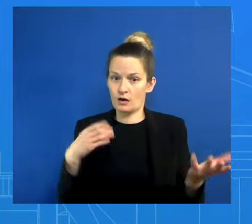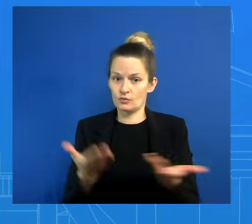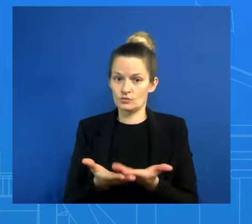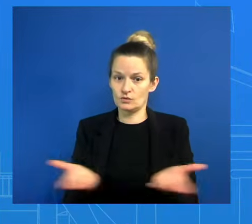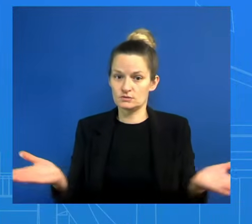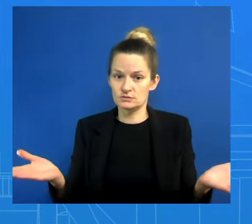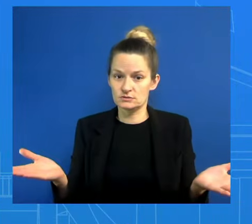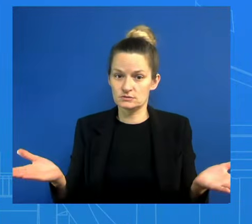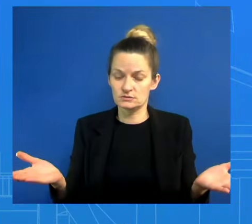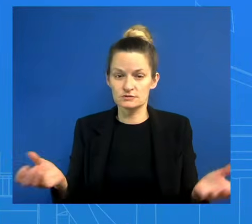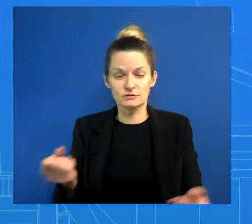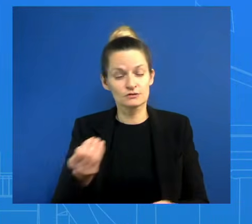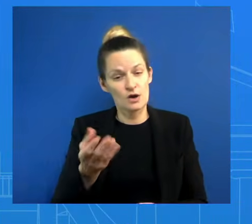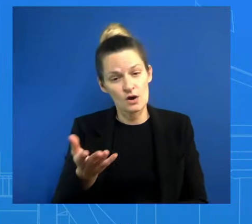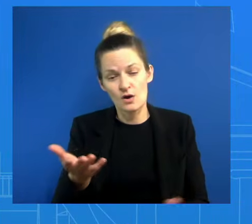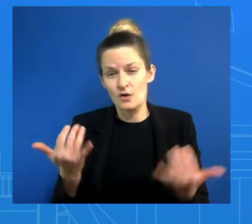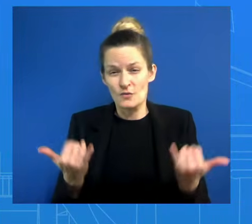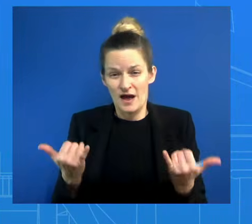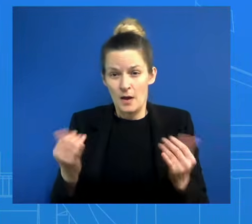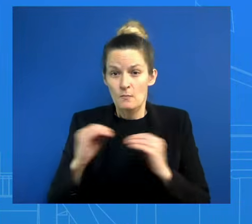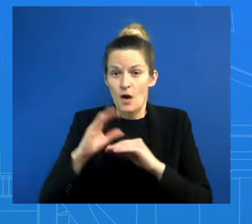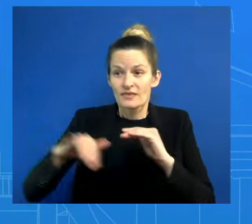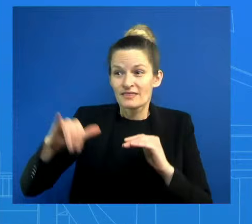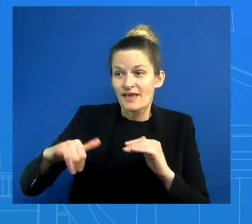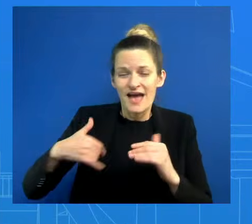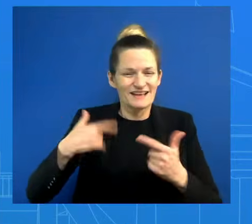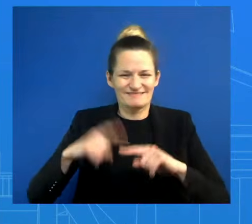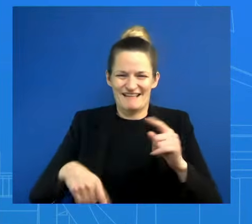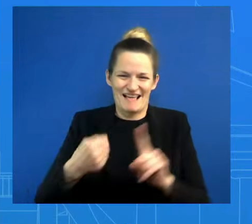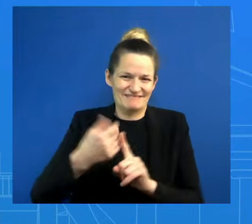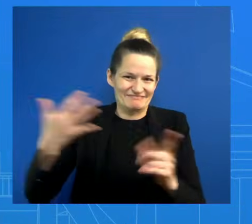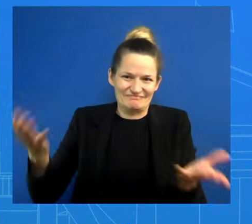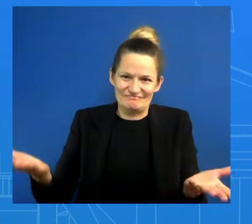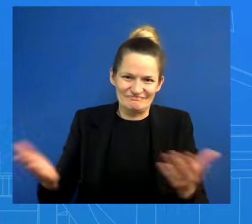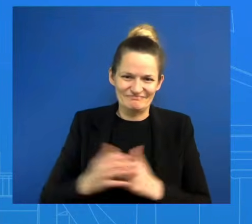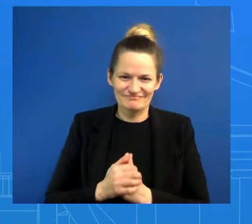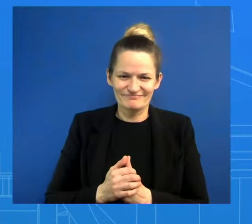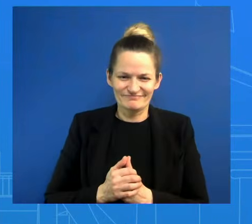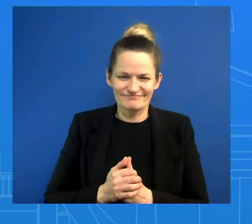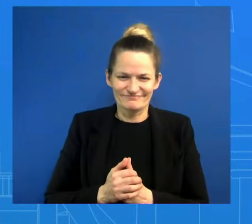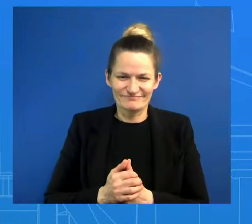as you know, an 80-year history. And as -- we have reevaluated,